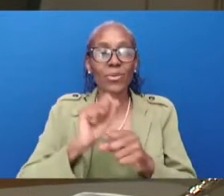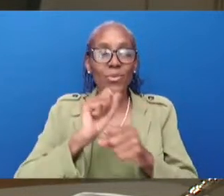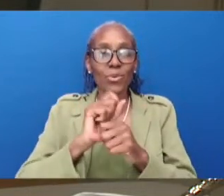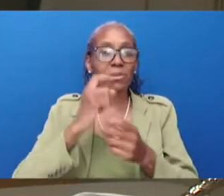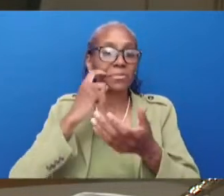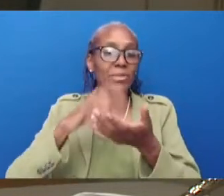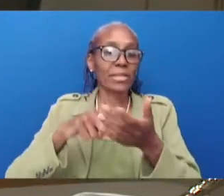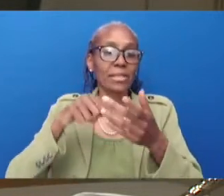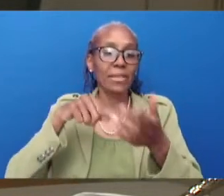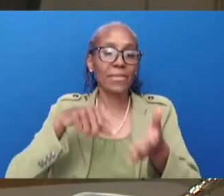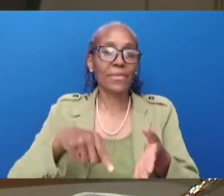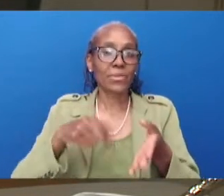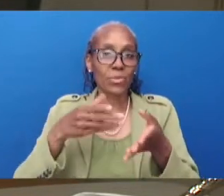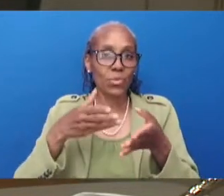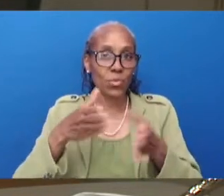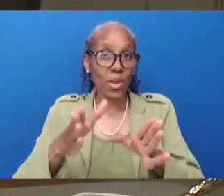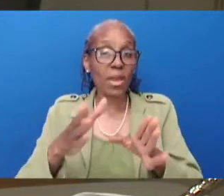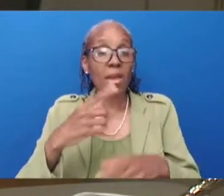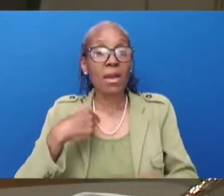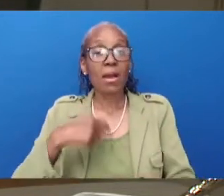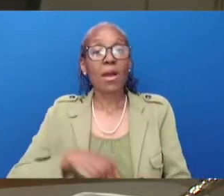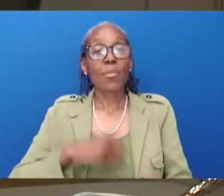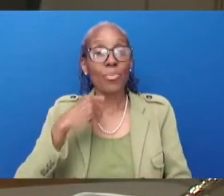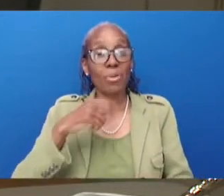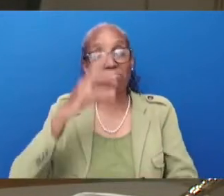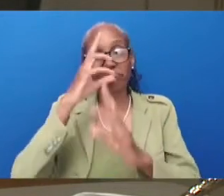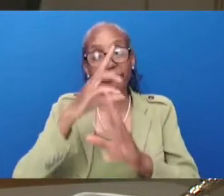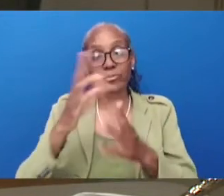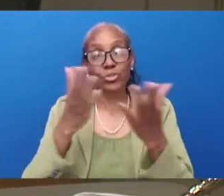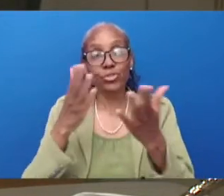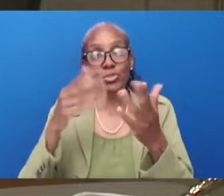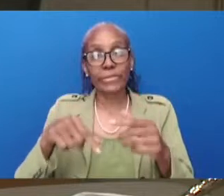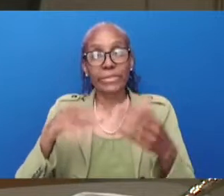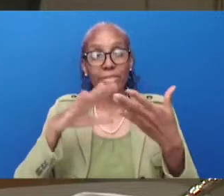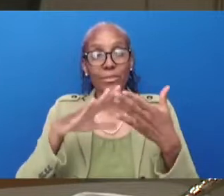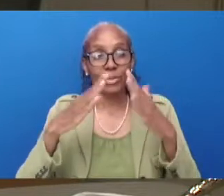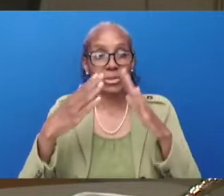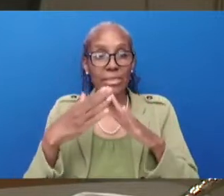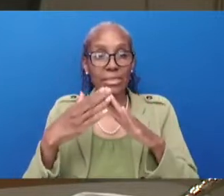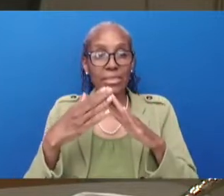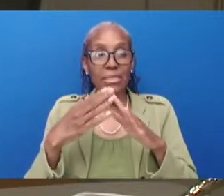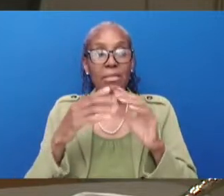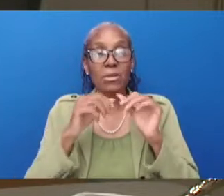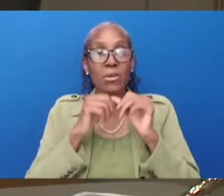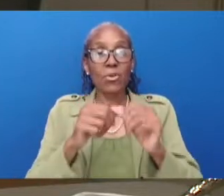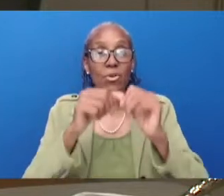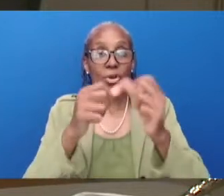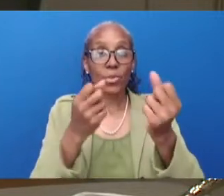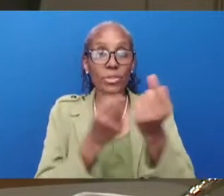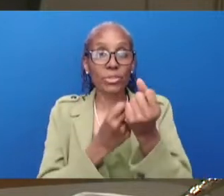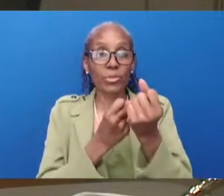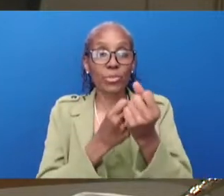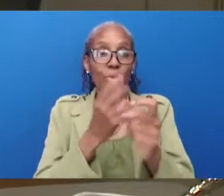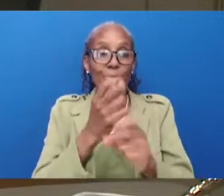IT MEANS A LOT TO HAVE A WORK RECOGNIZED IN THIS MANNER.